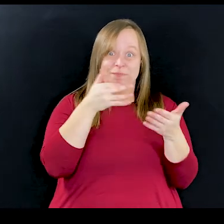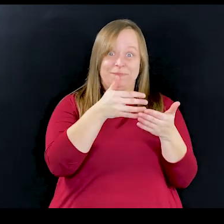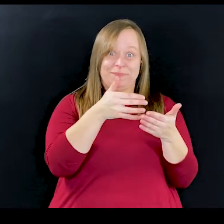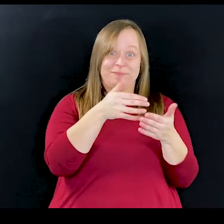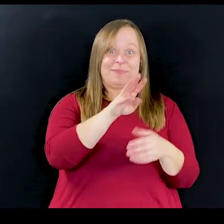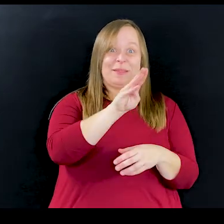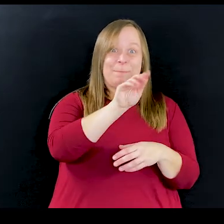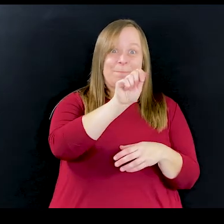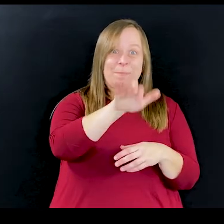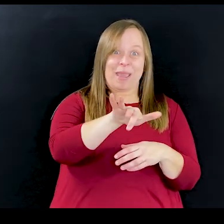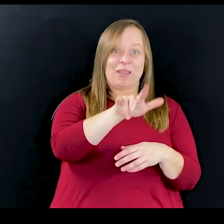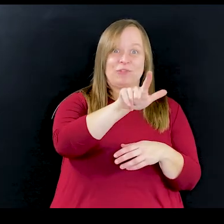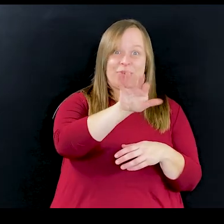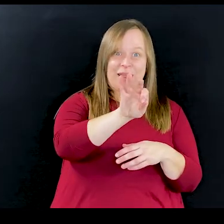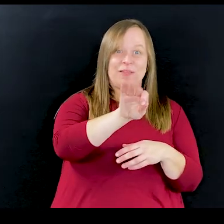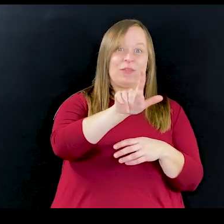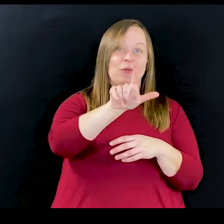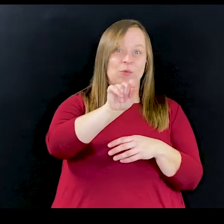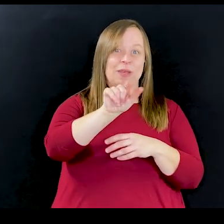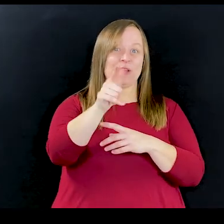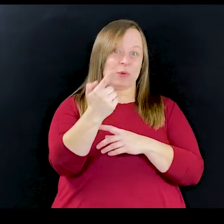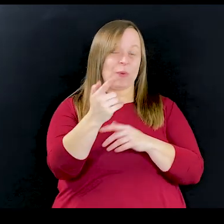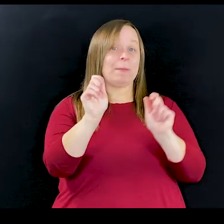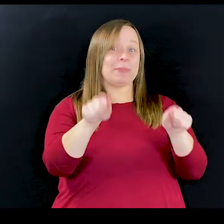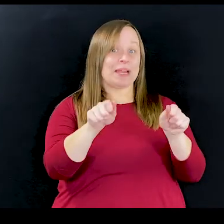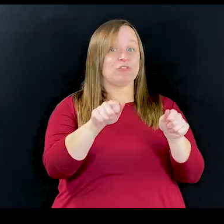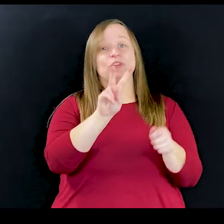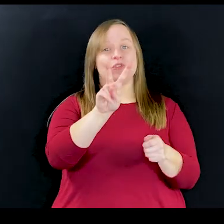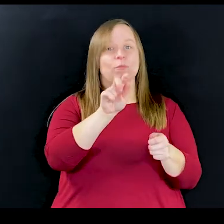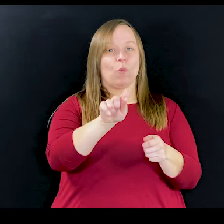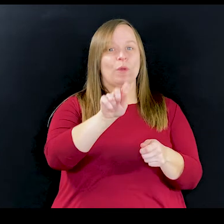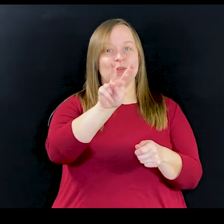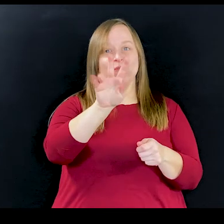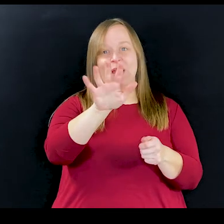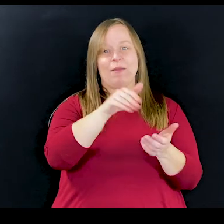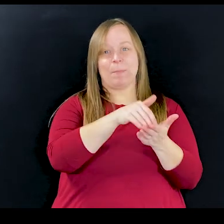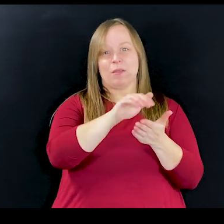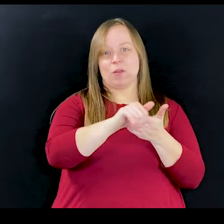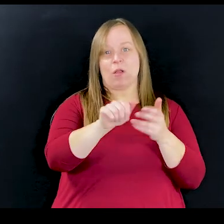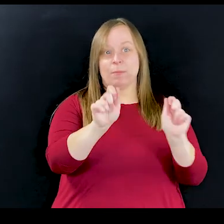to be a part of the potential $2.25 million